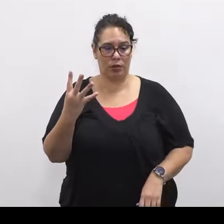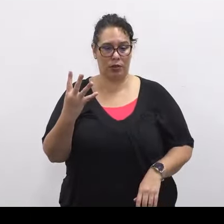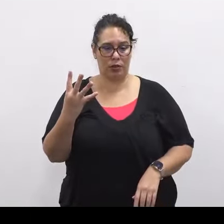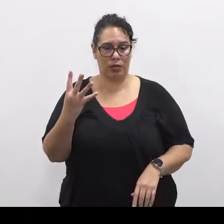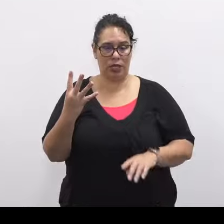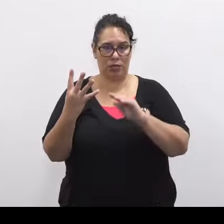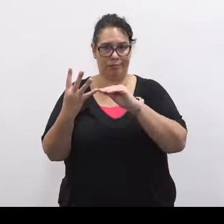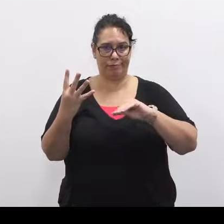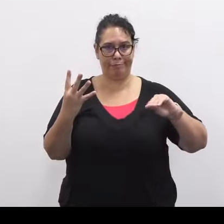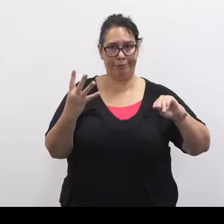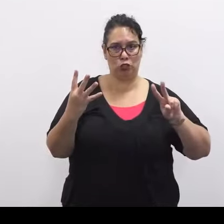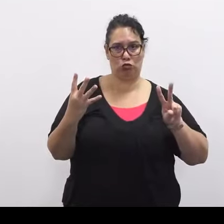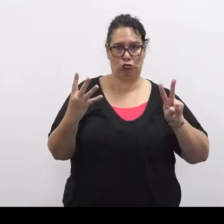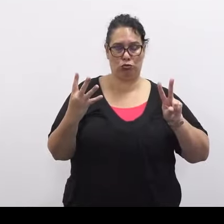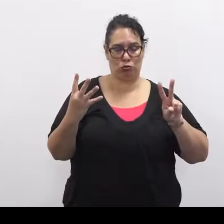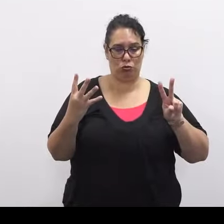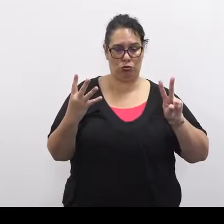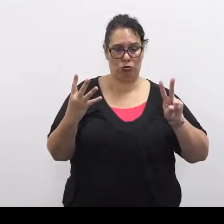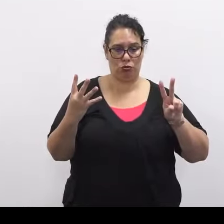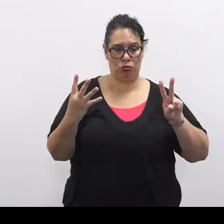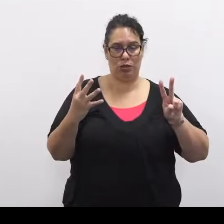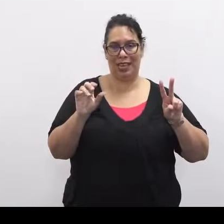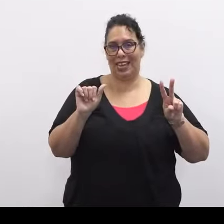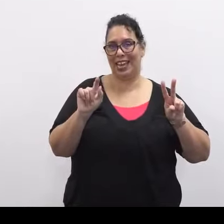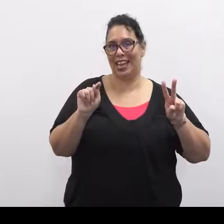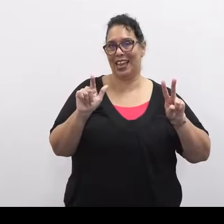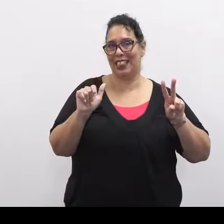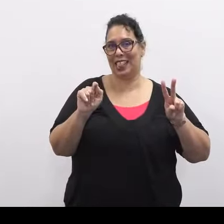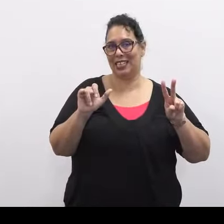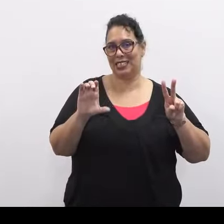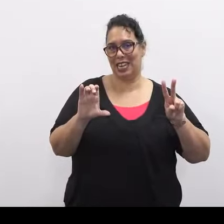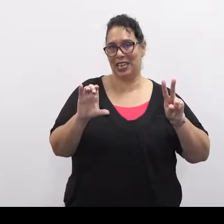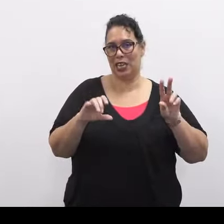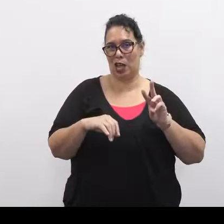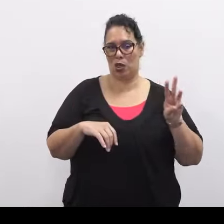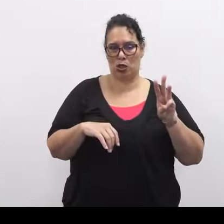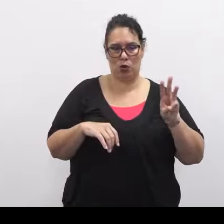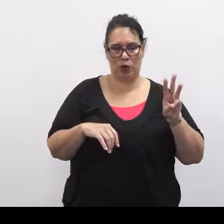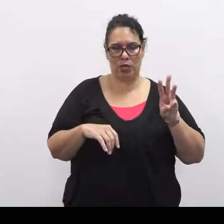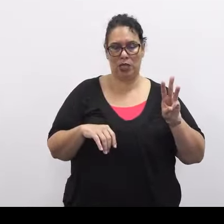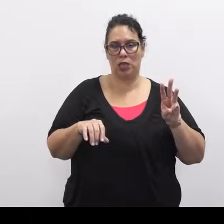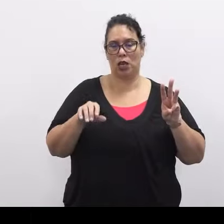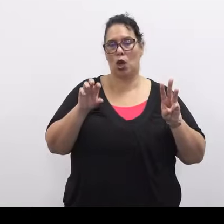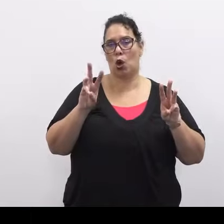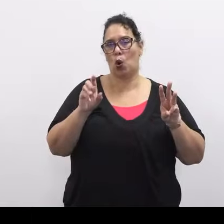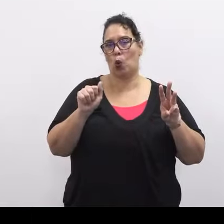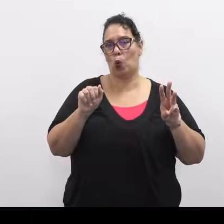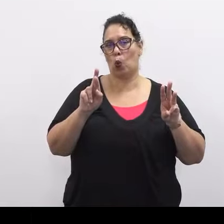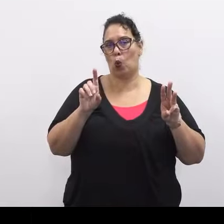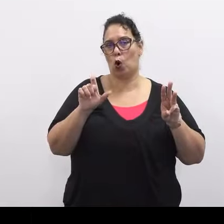this area that's bounded by Atlantic to the west Wardlow to the north, Cherry to the east and Willow to the South.